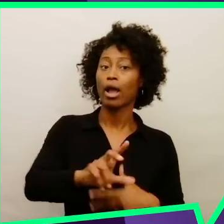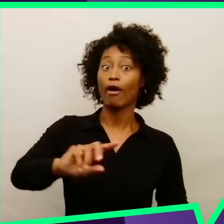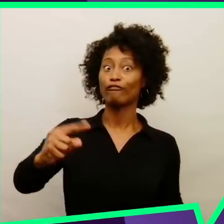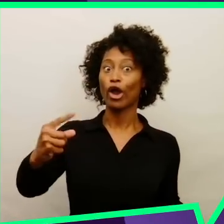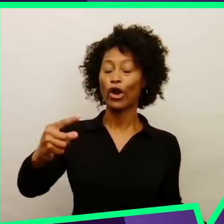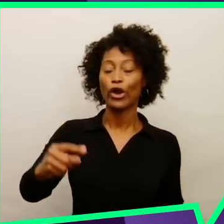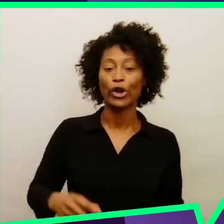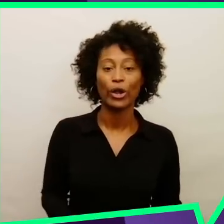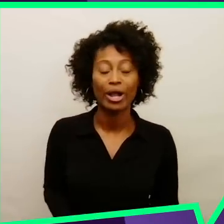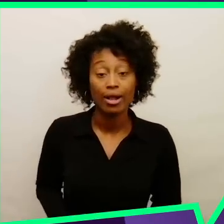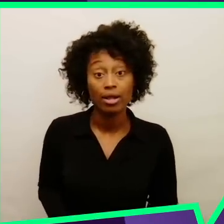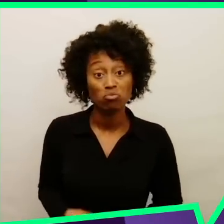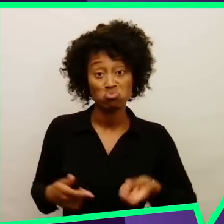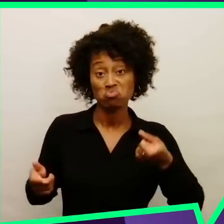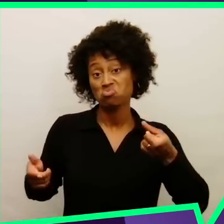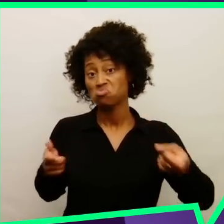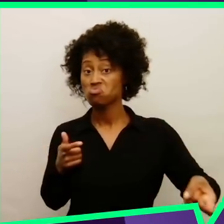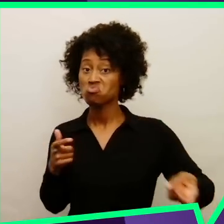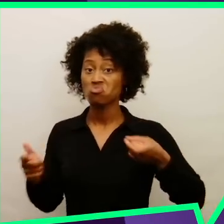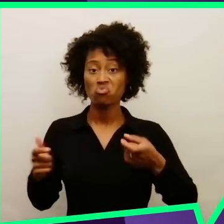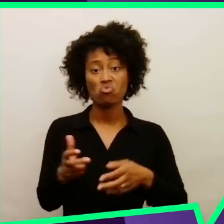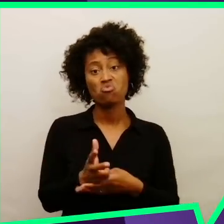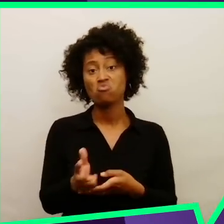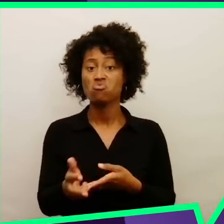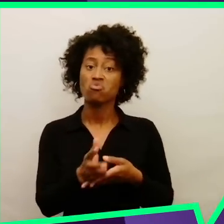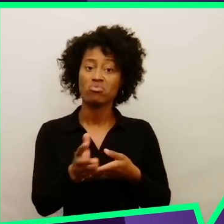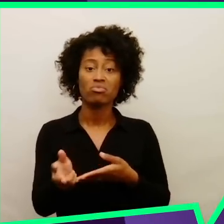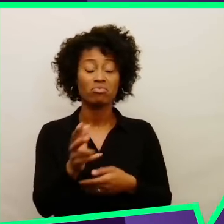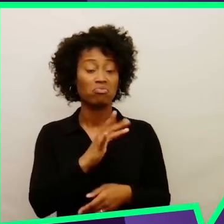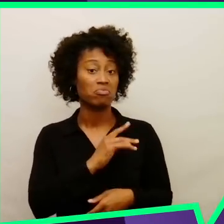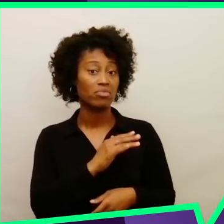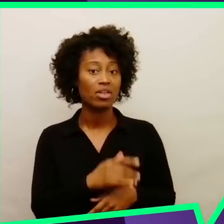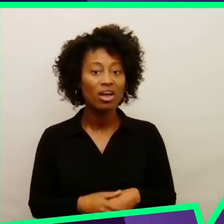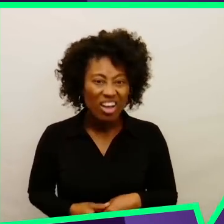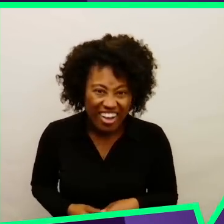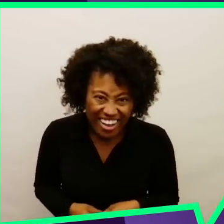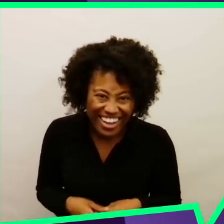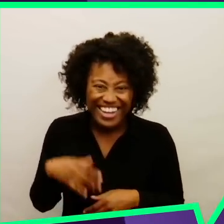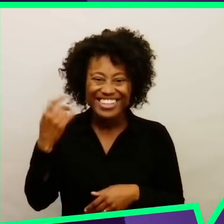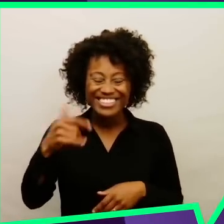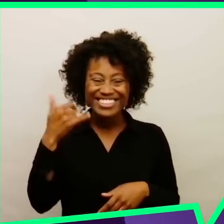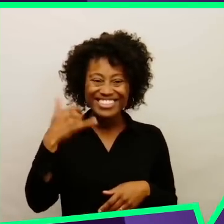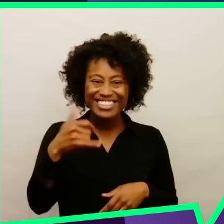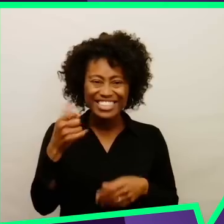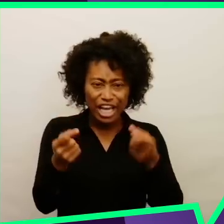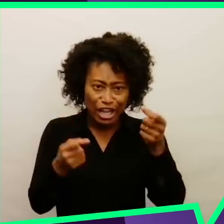And he's actually handling all these curves pretty well. Oh, here we go. It's the battle of the yellows.